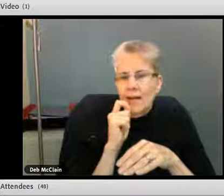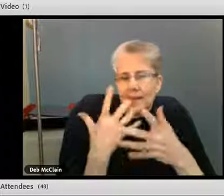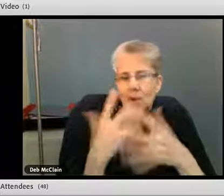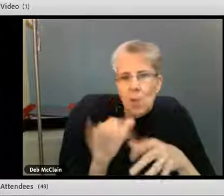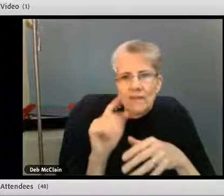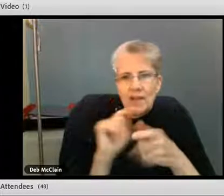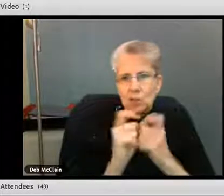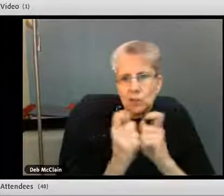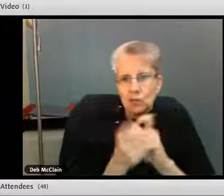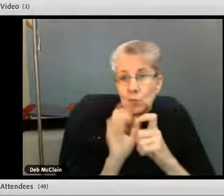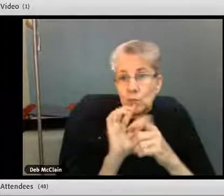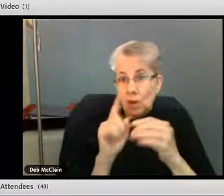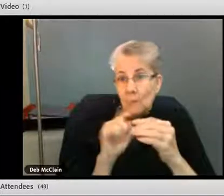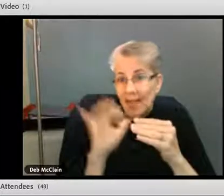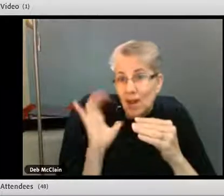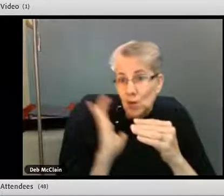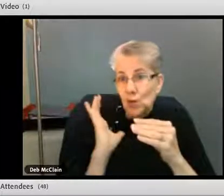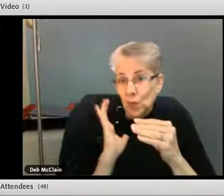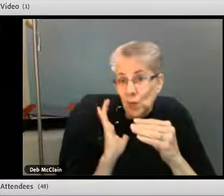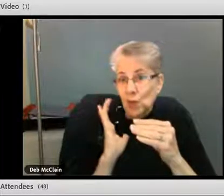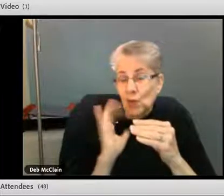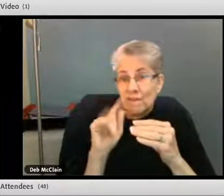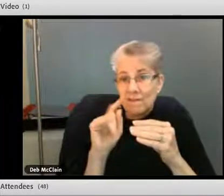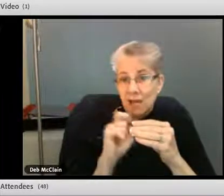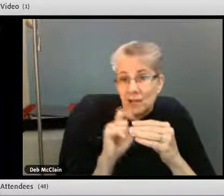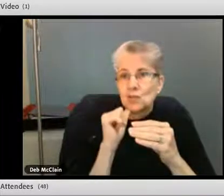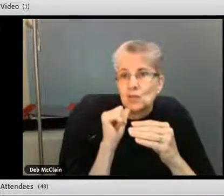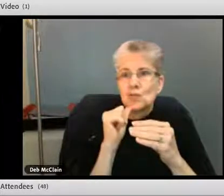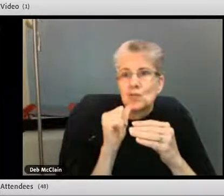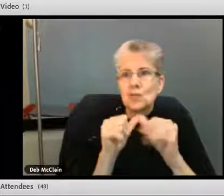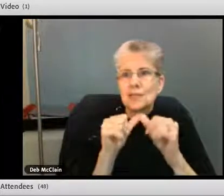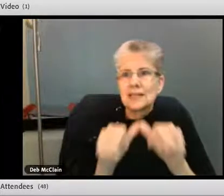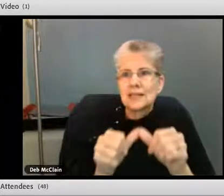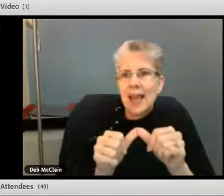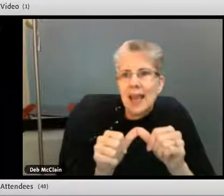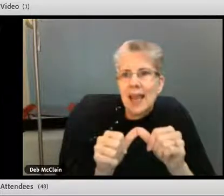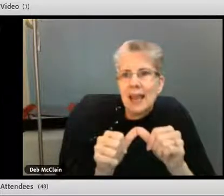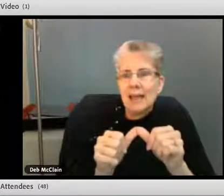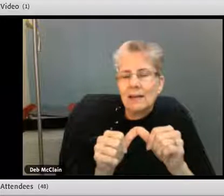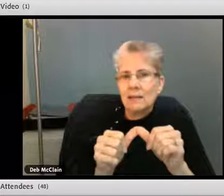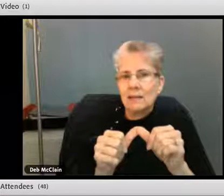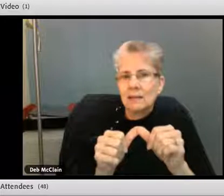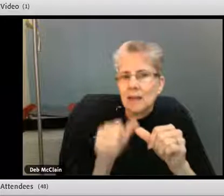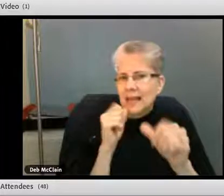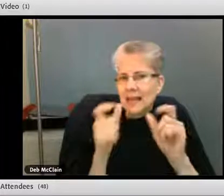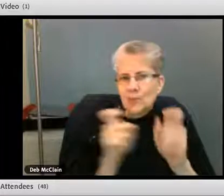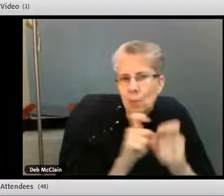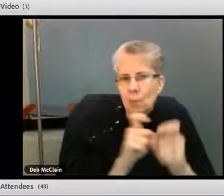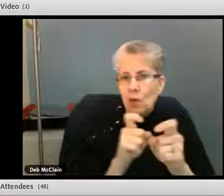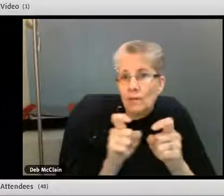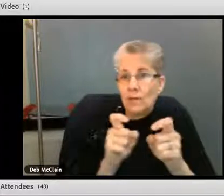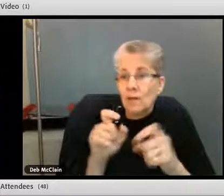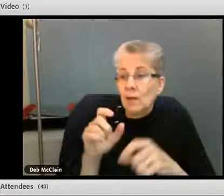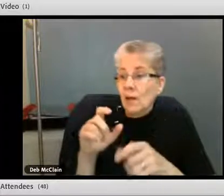That fonts do not -- are not movable. They do not go from computer to computer. And what happens is the other computer